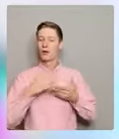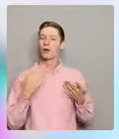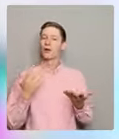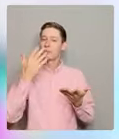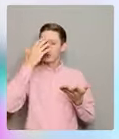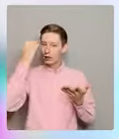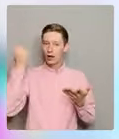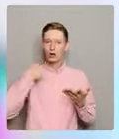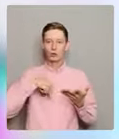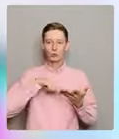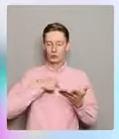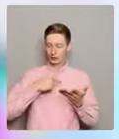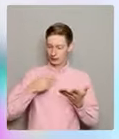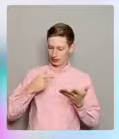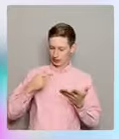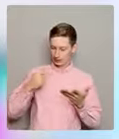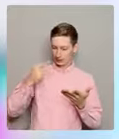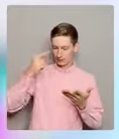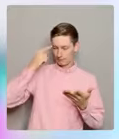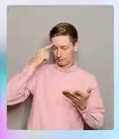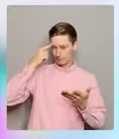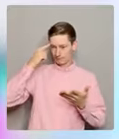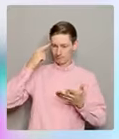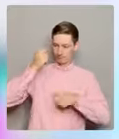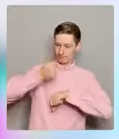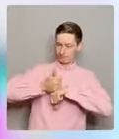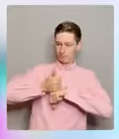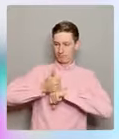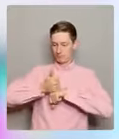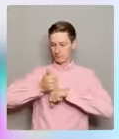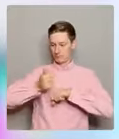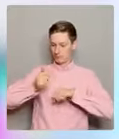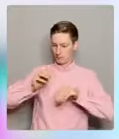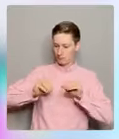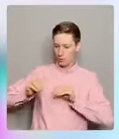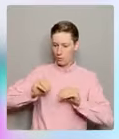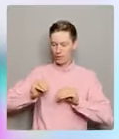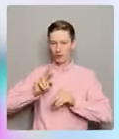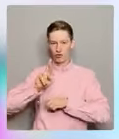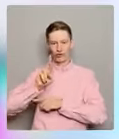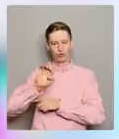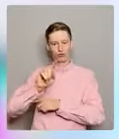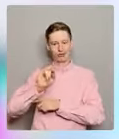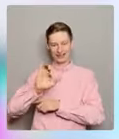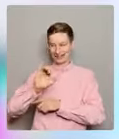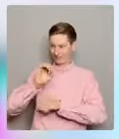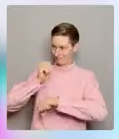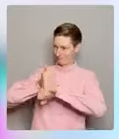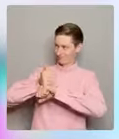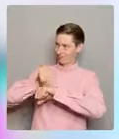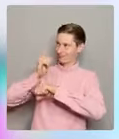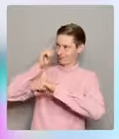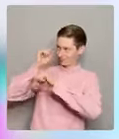And a lot of that is simply because we're patterning so much of this realistic movement on a specific type of person and their physical abilities.